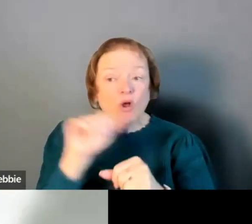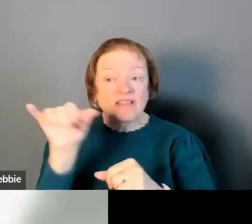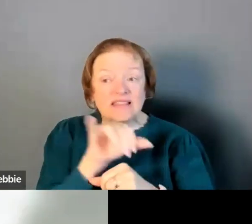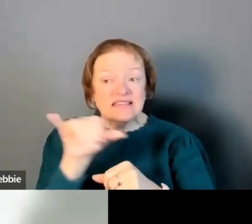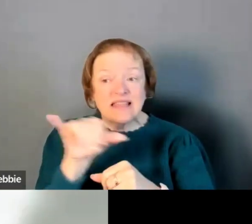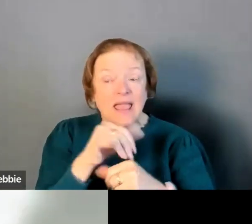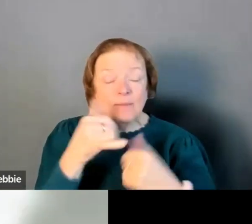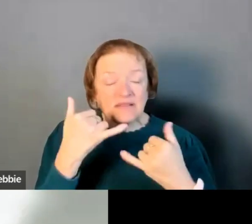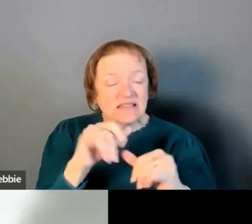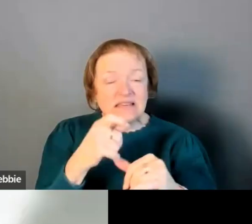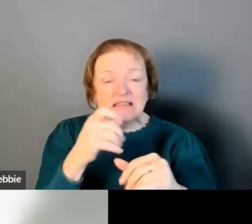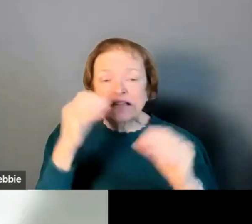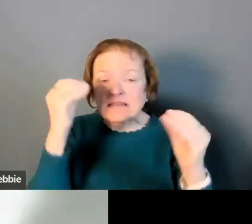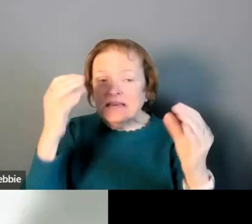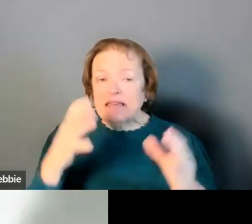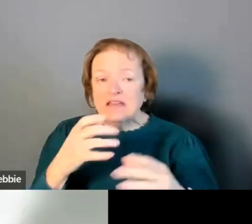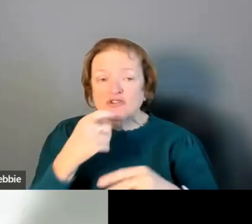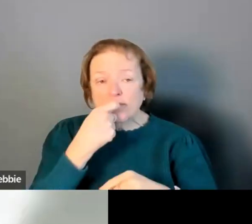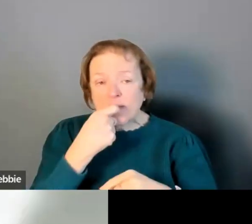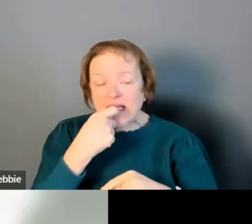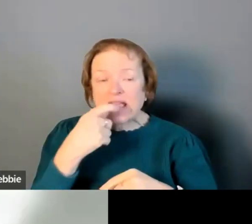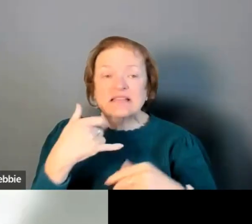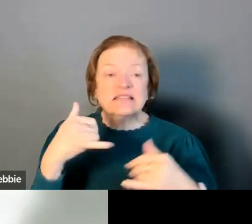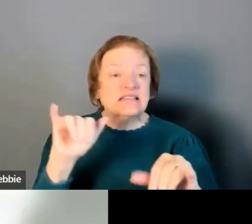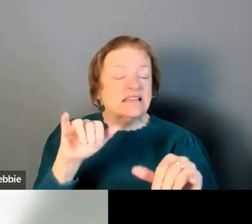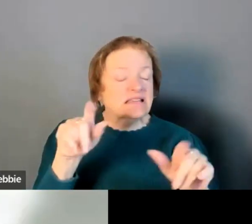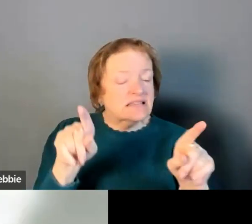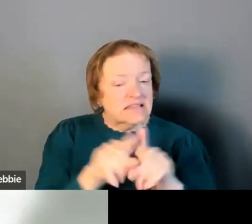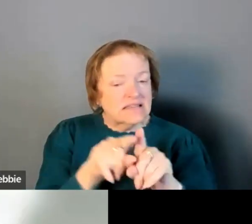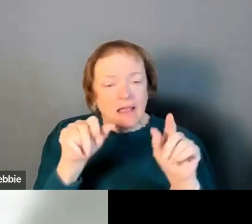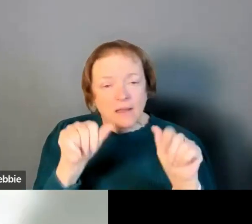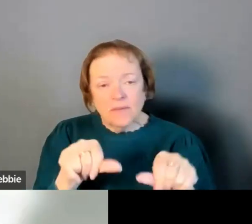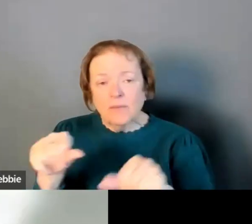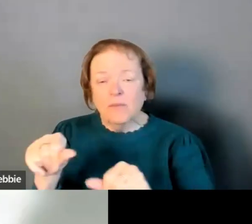it still has the same capabilities, you can still limit the screen so that the,